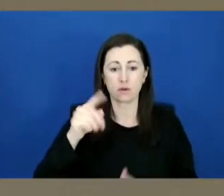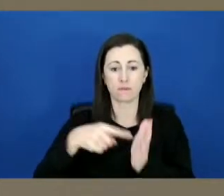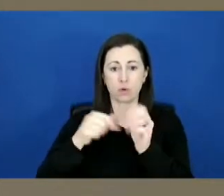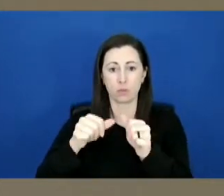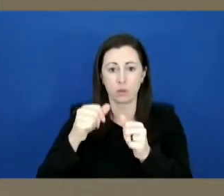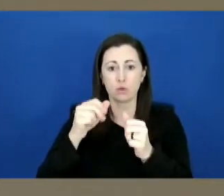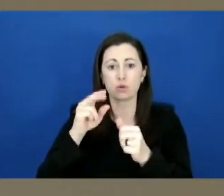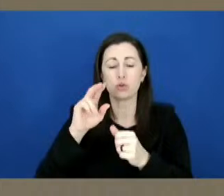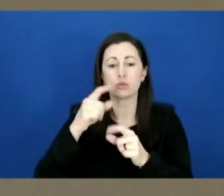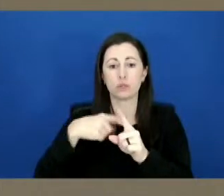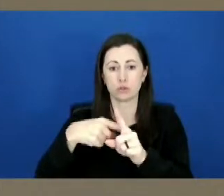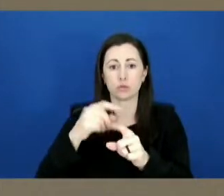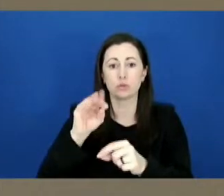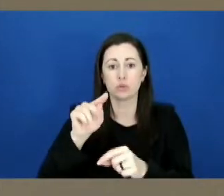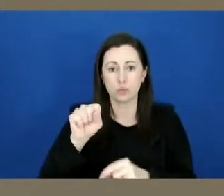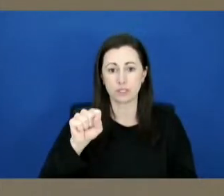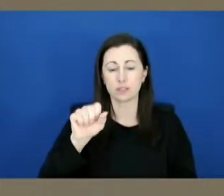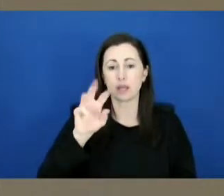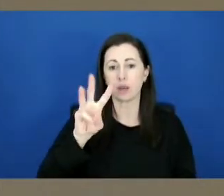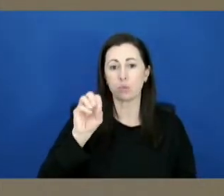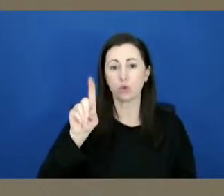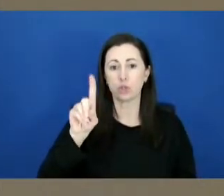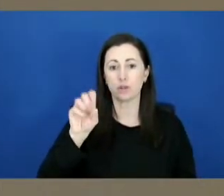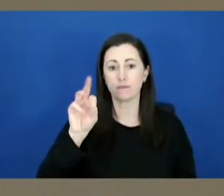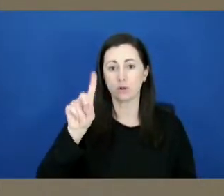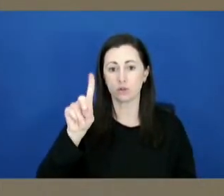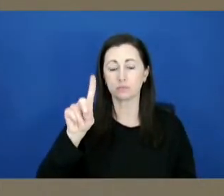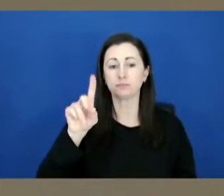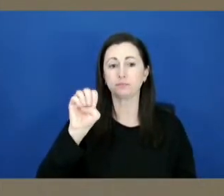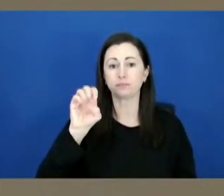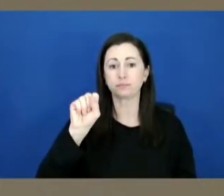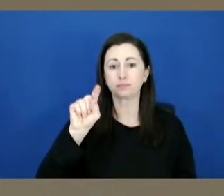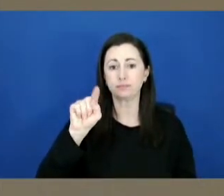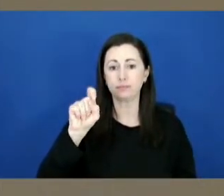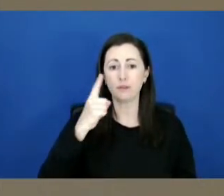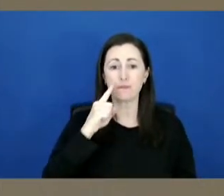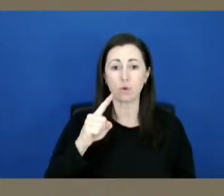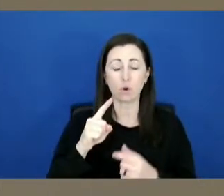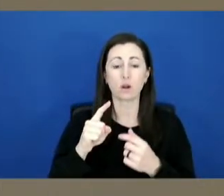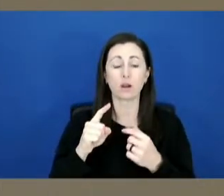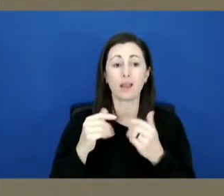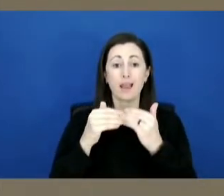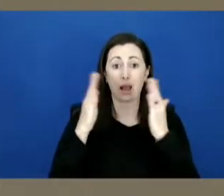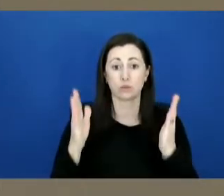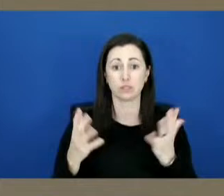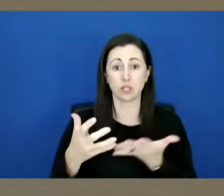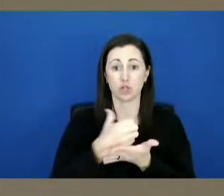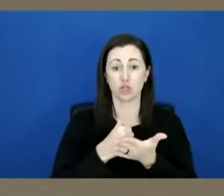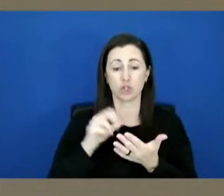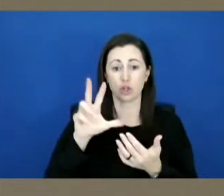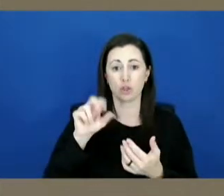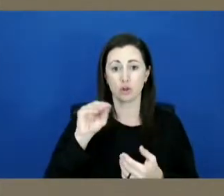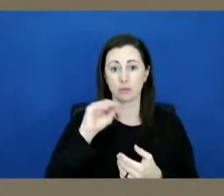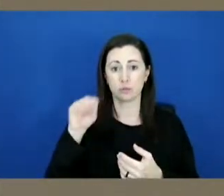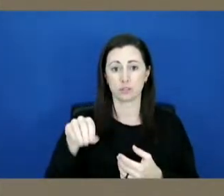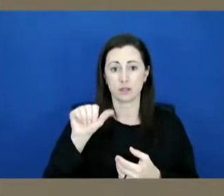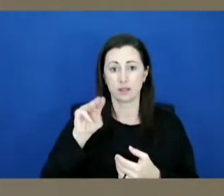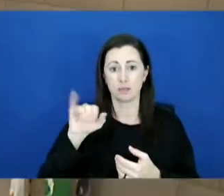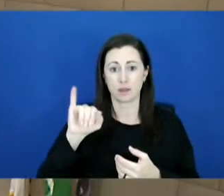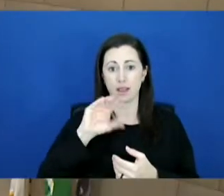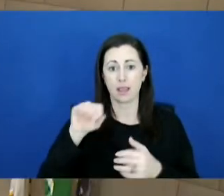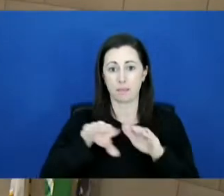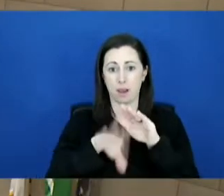SUBSIDY FOR 34 AFFORDABLE RENTAL